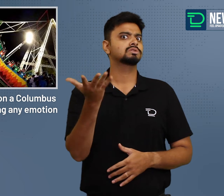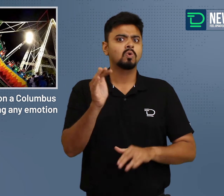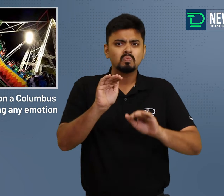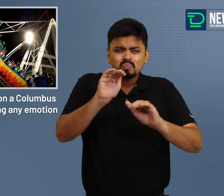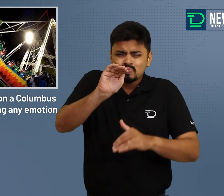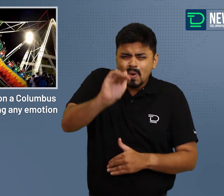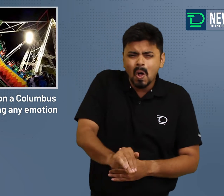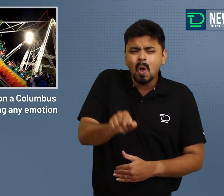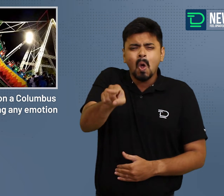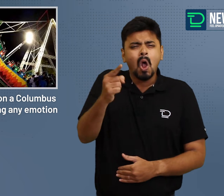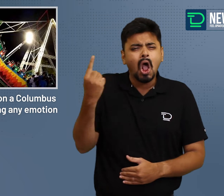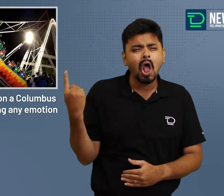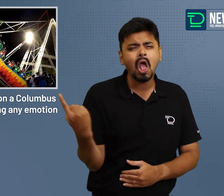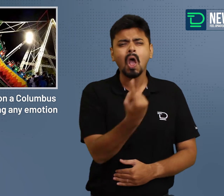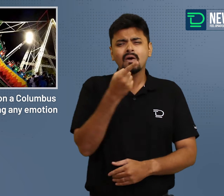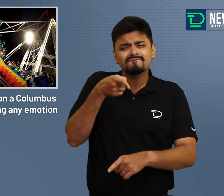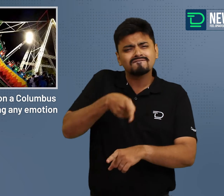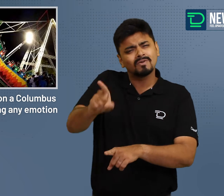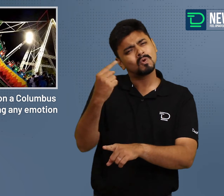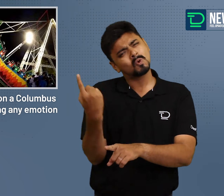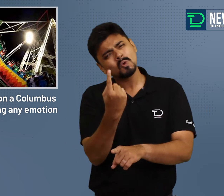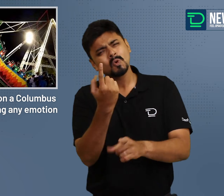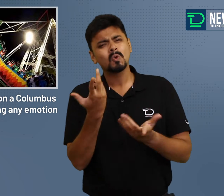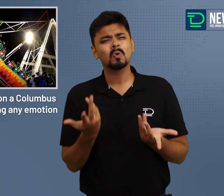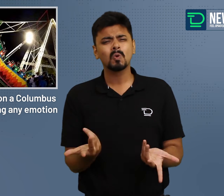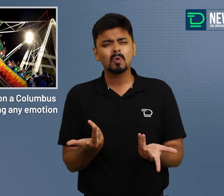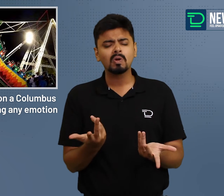He is too small to be sitting there by himself.